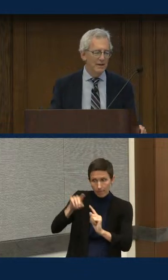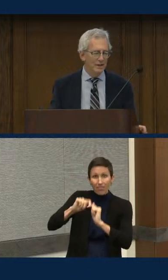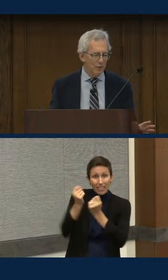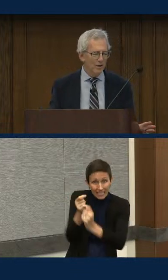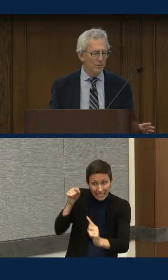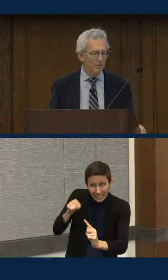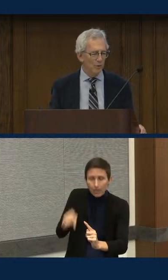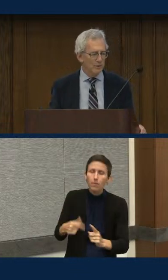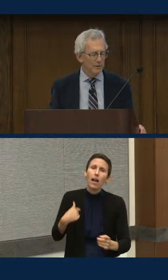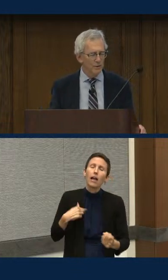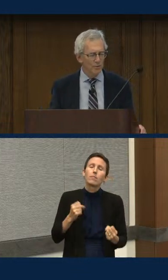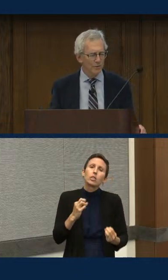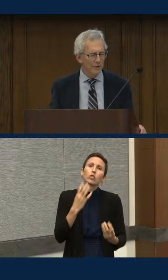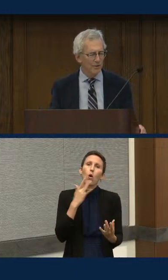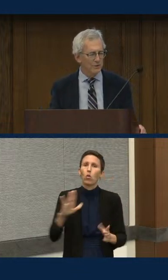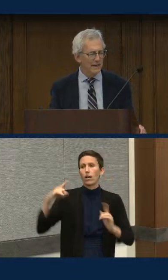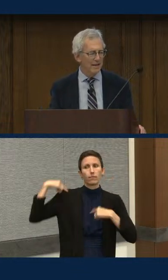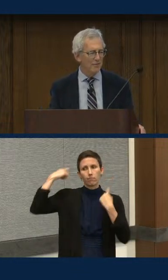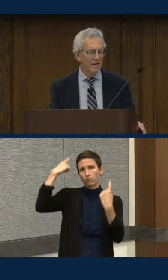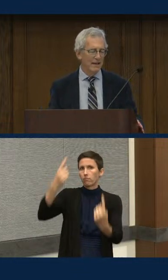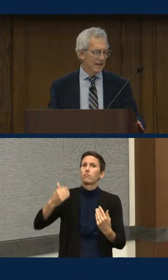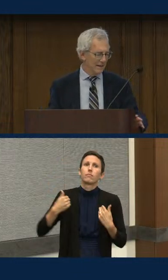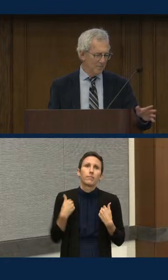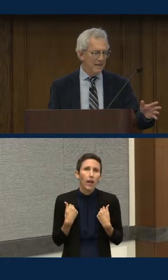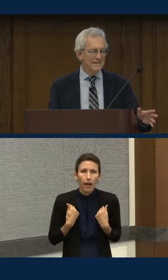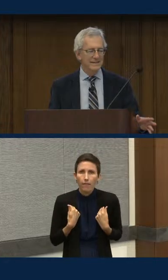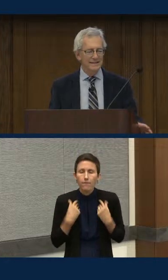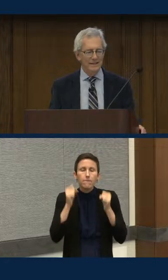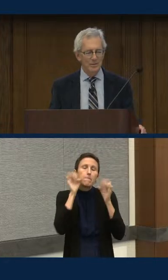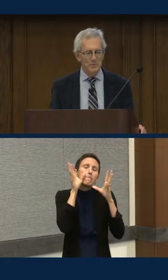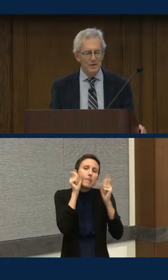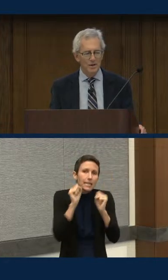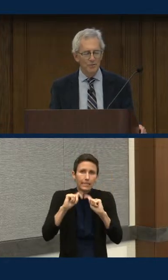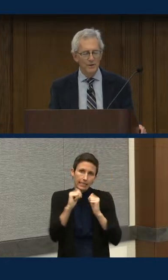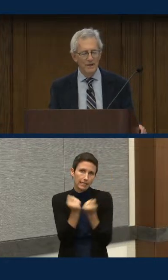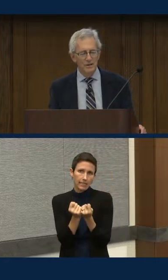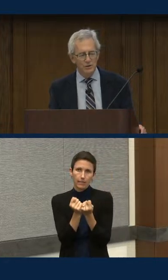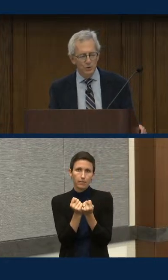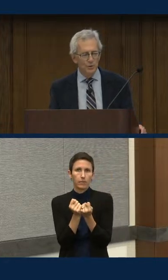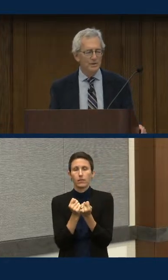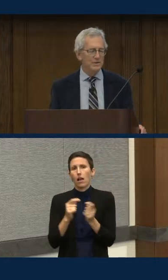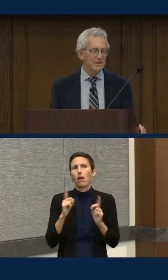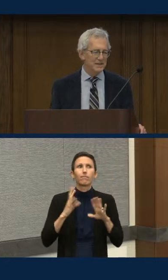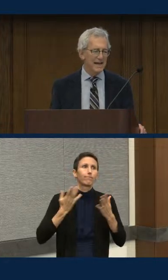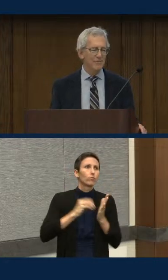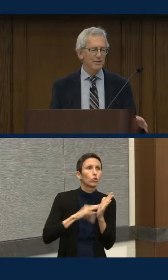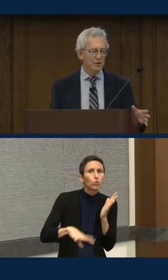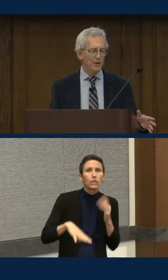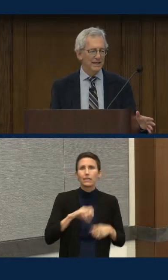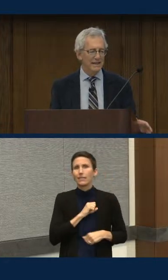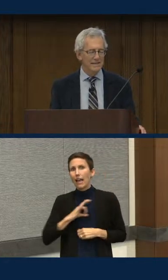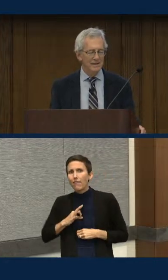incredibly fortunate over the years to have amazing teams of